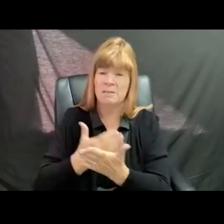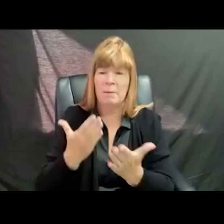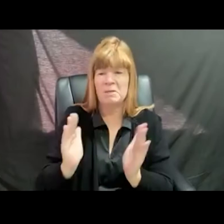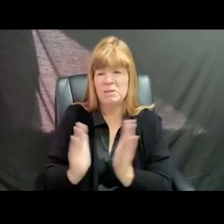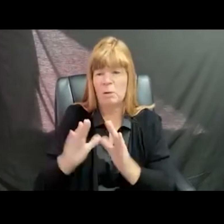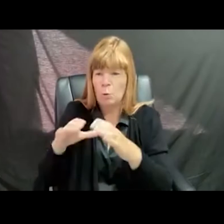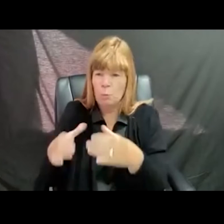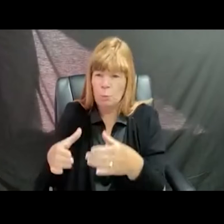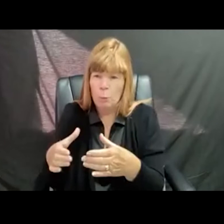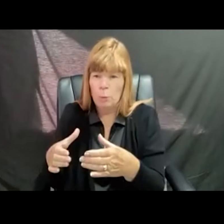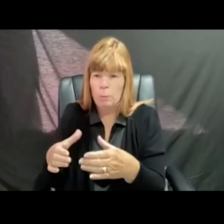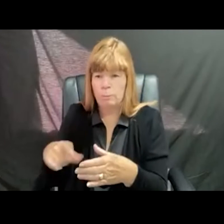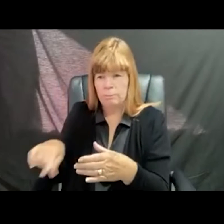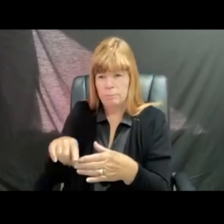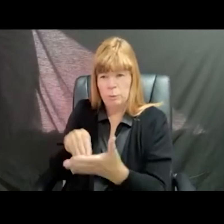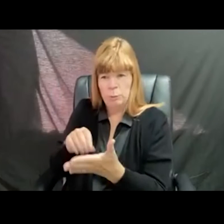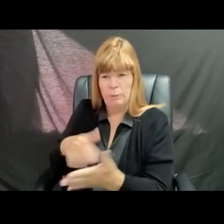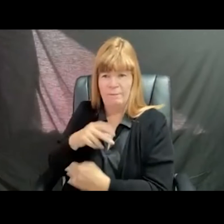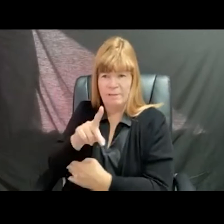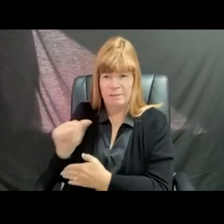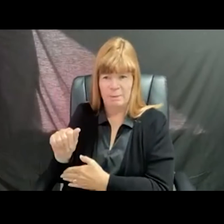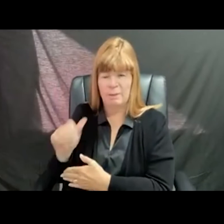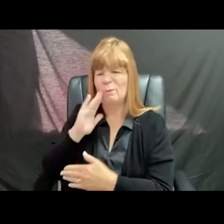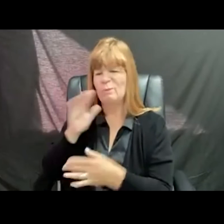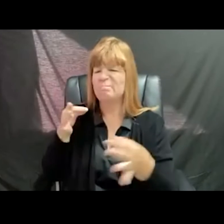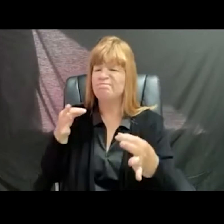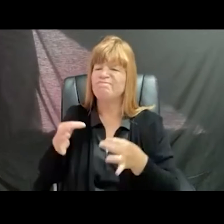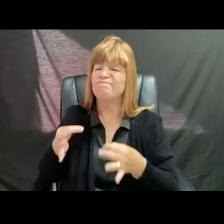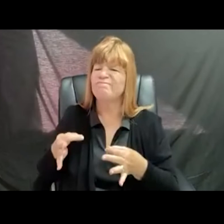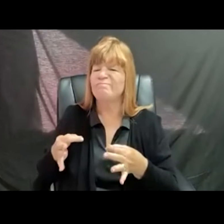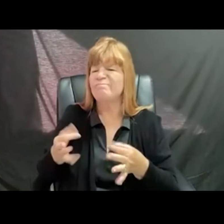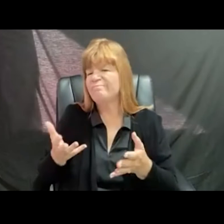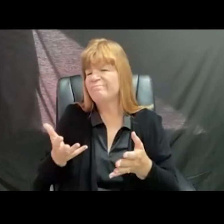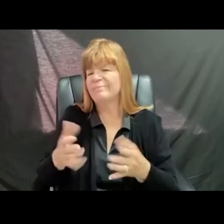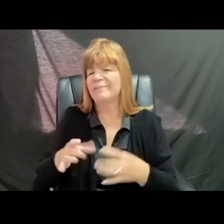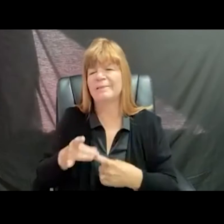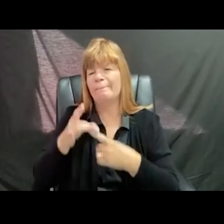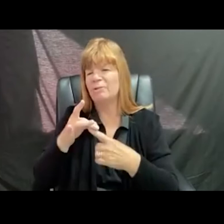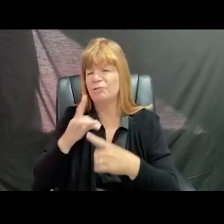students with disabilities that they go over especially instruction and self-advocacy some